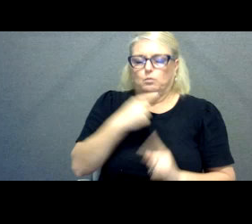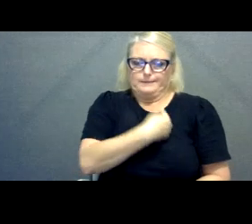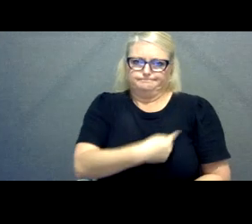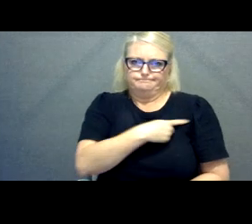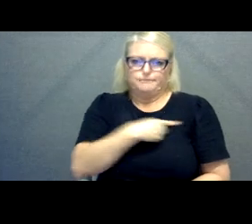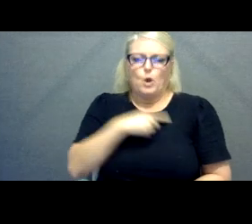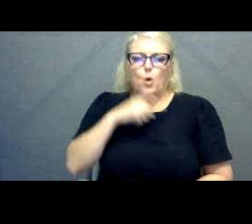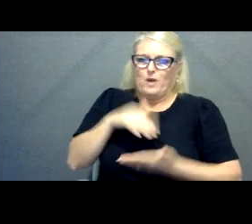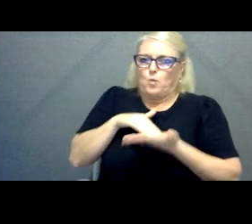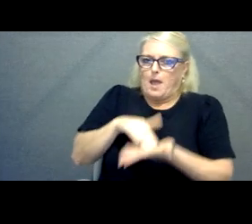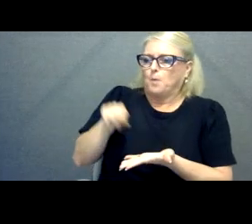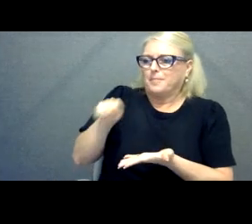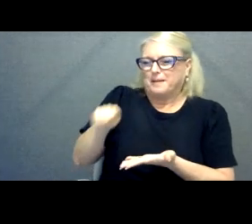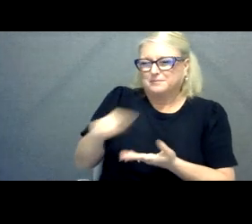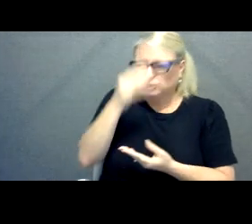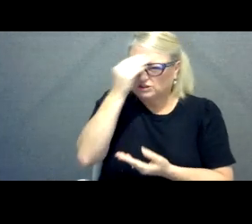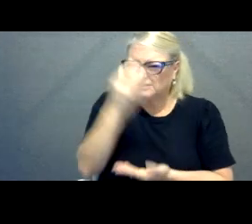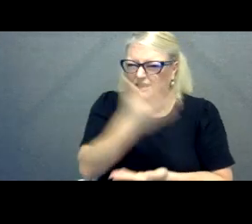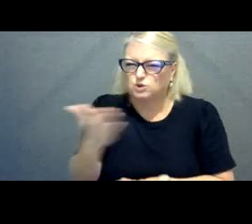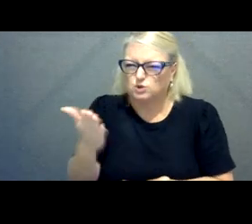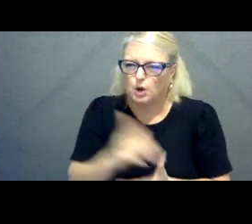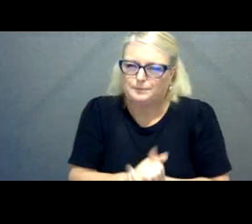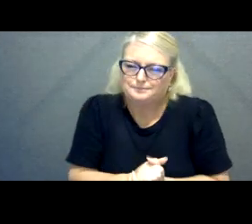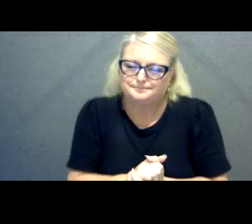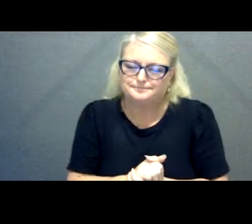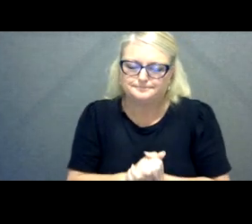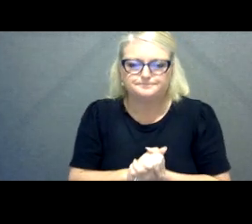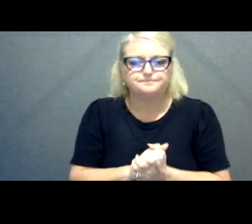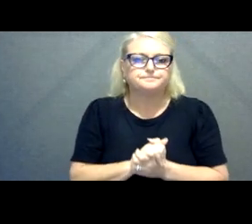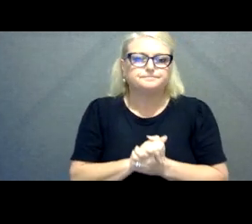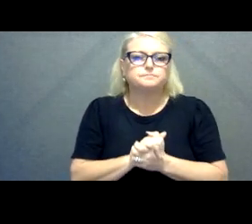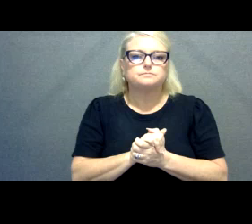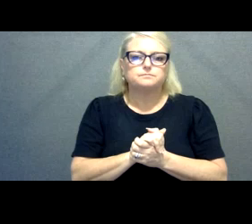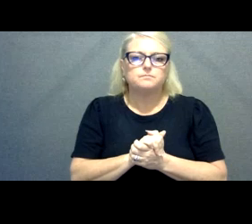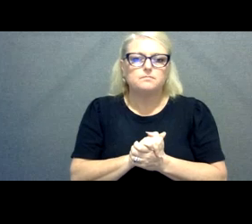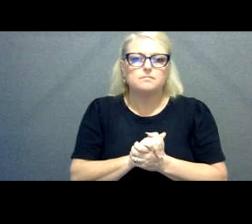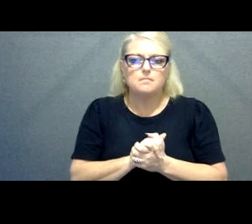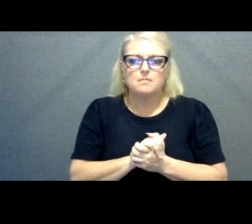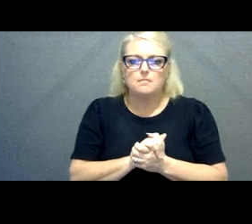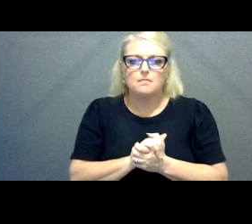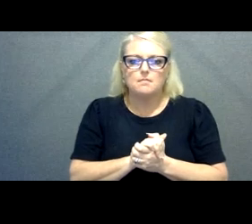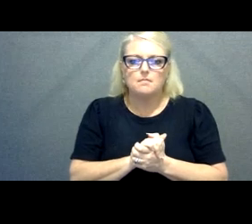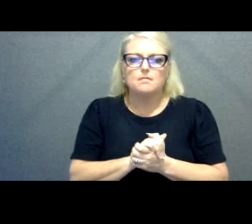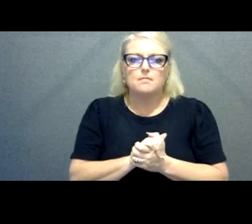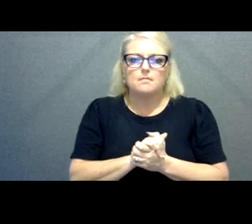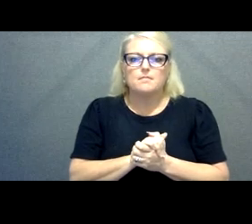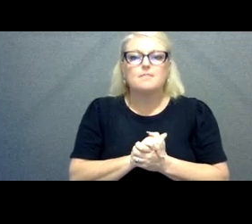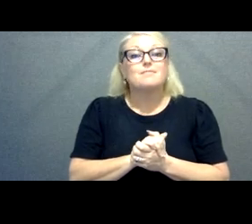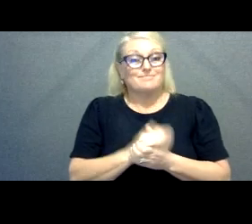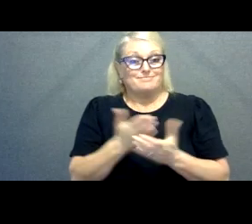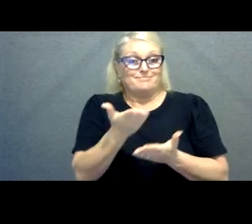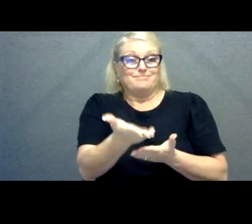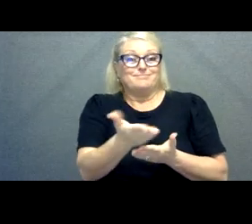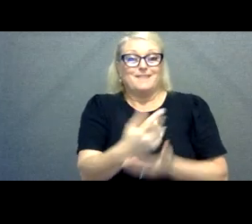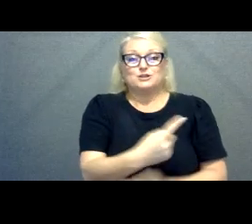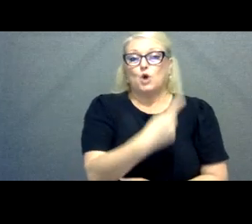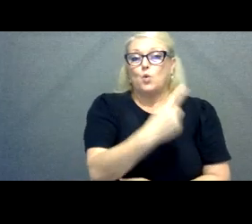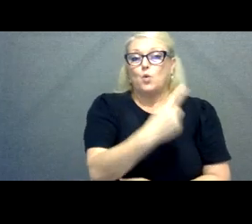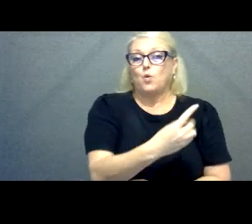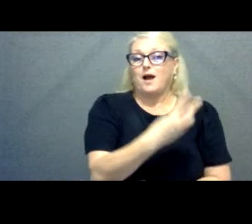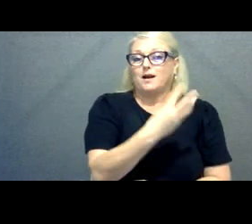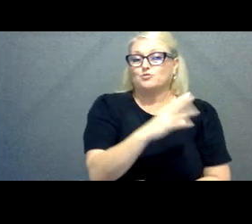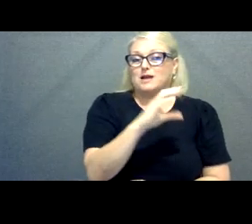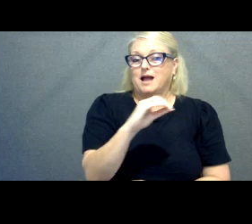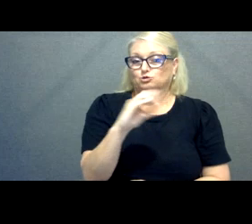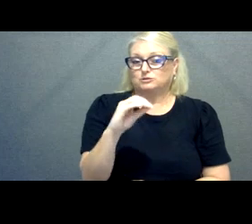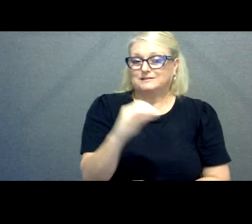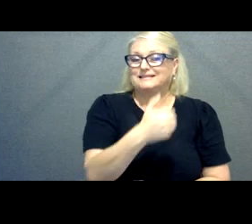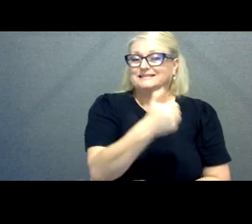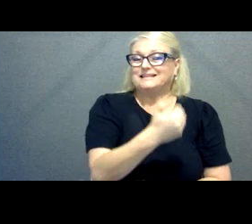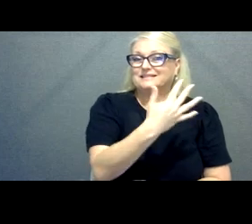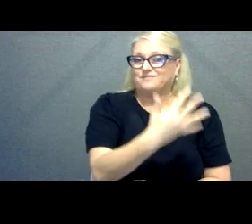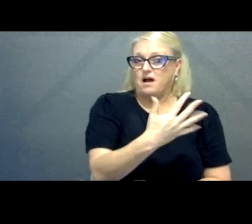self so yes there's that number again great 1300 65 11 88 um so that's for people who